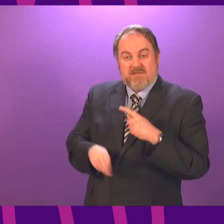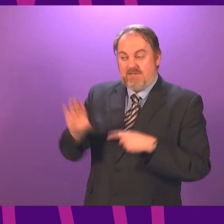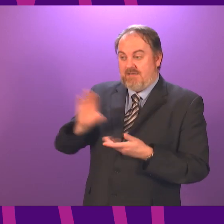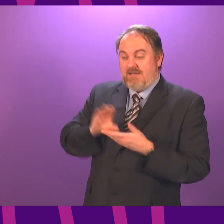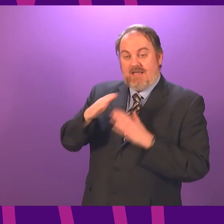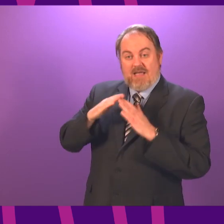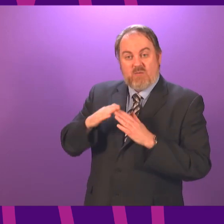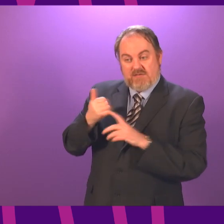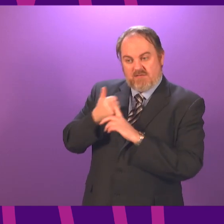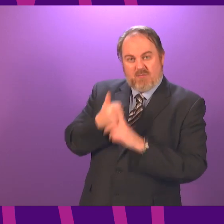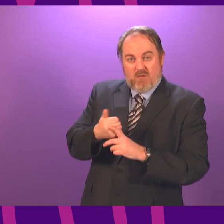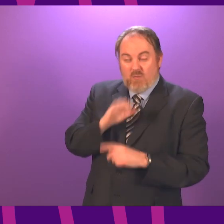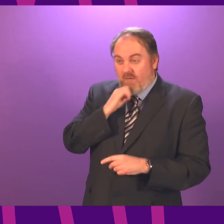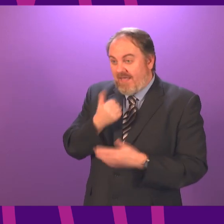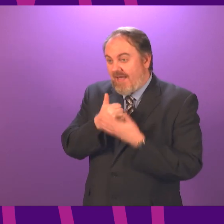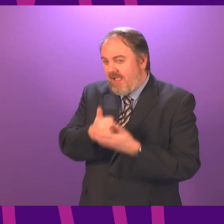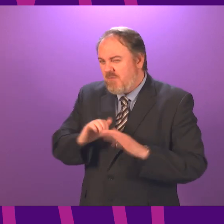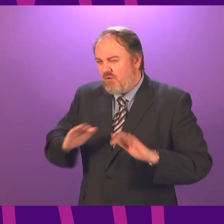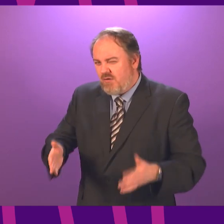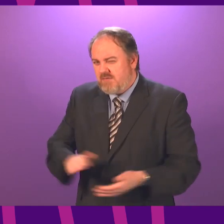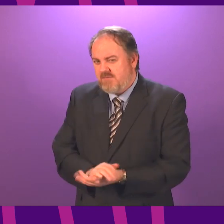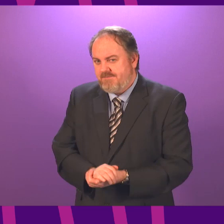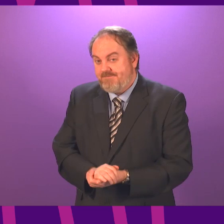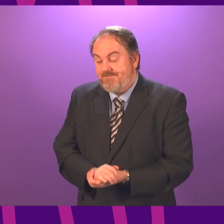The First Minister: We are investing in the social and affordable